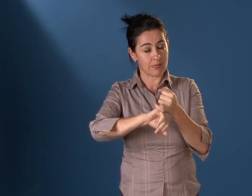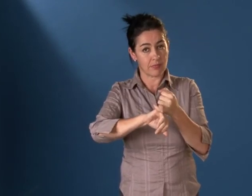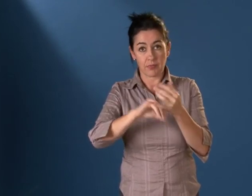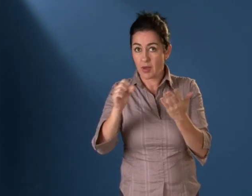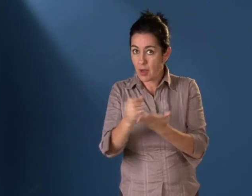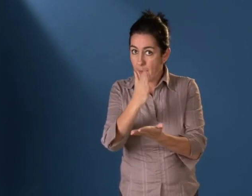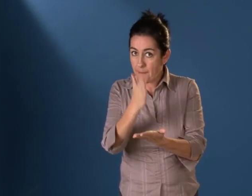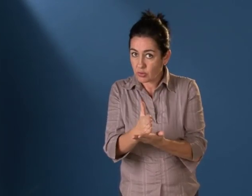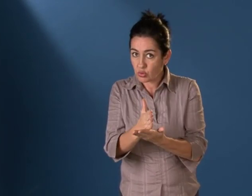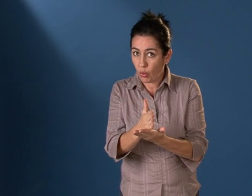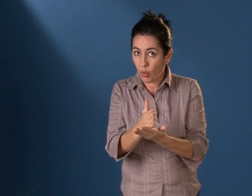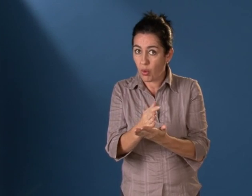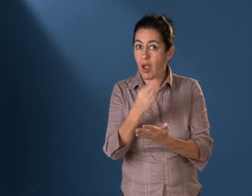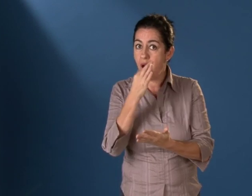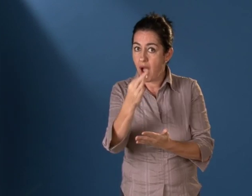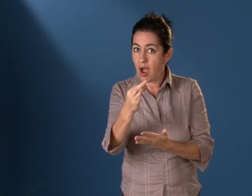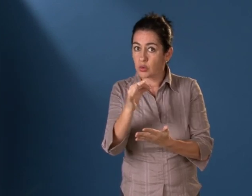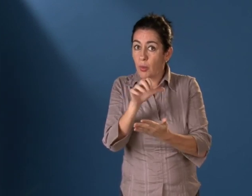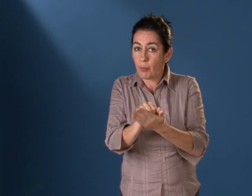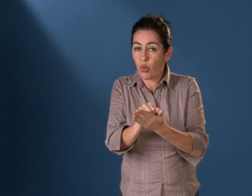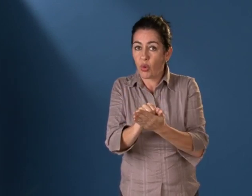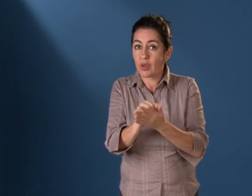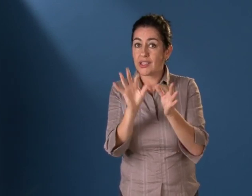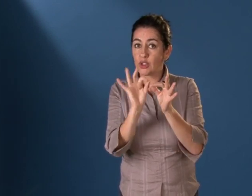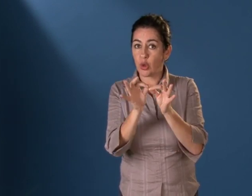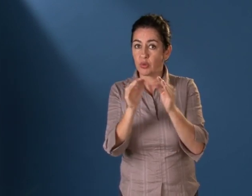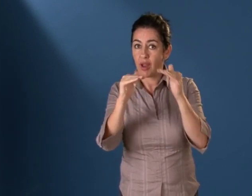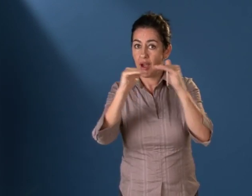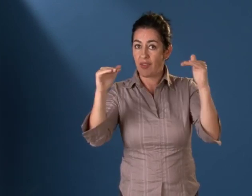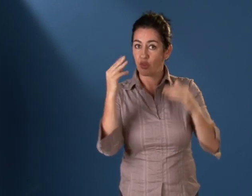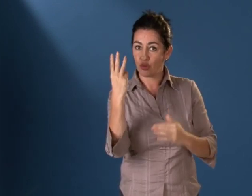This can be accessed free for private medical appointments through NABS. Be sure to ask